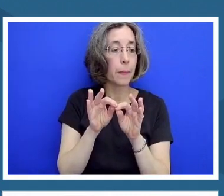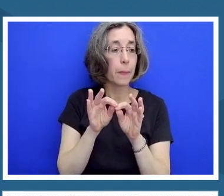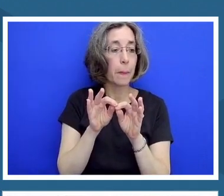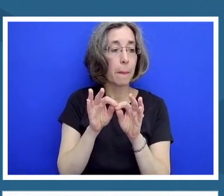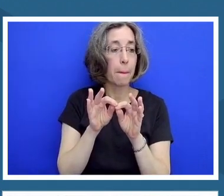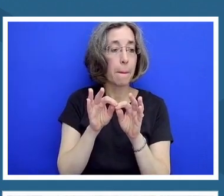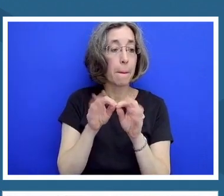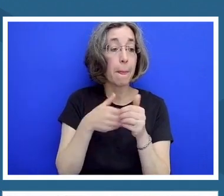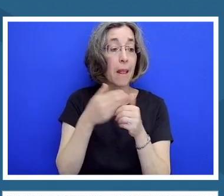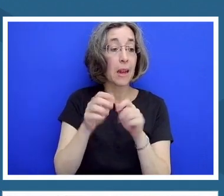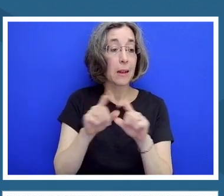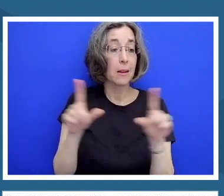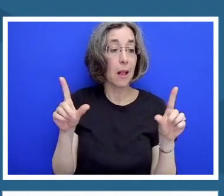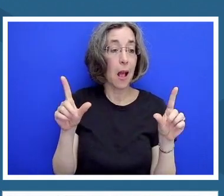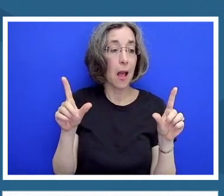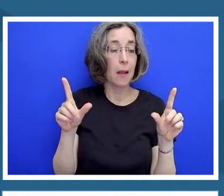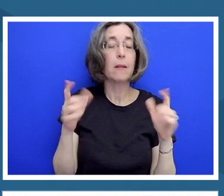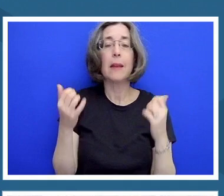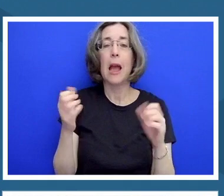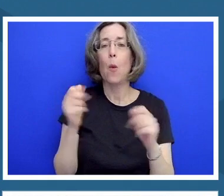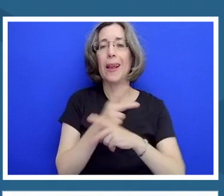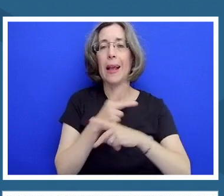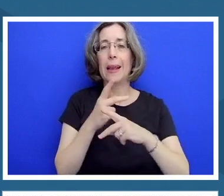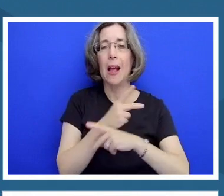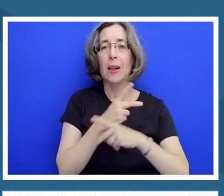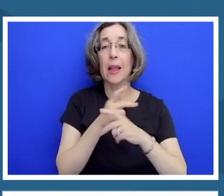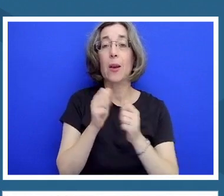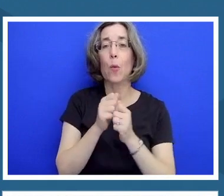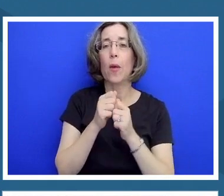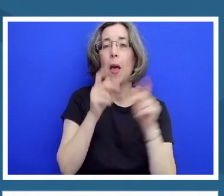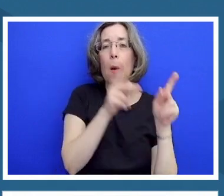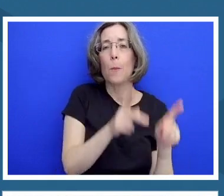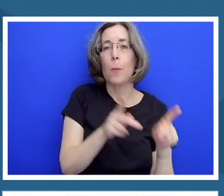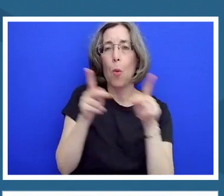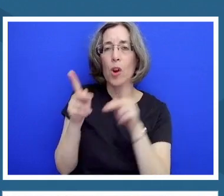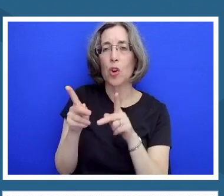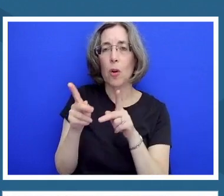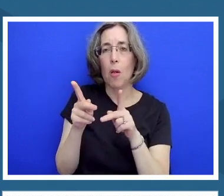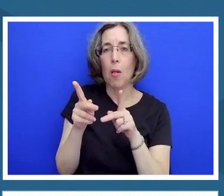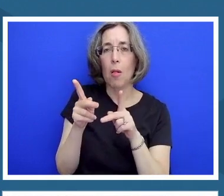where proportional thinking comes in so